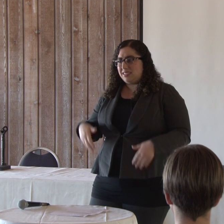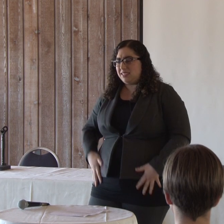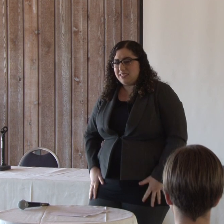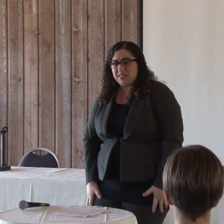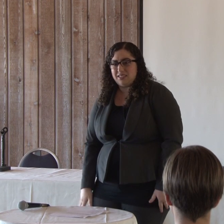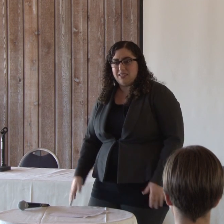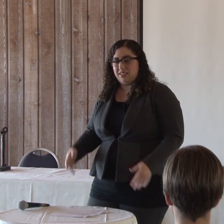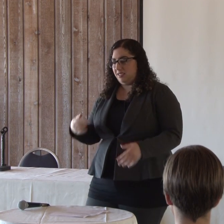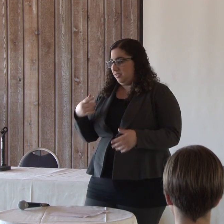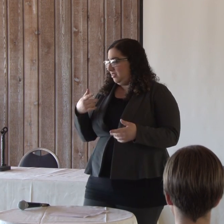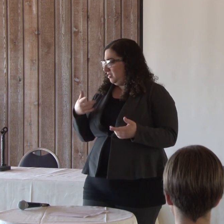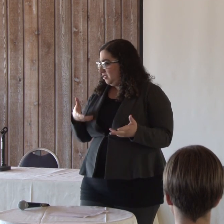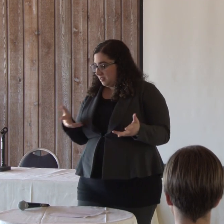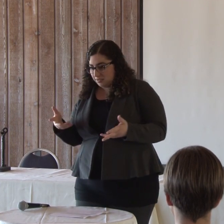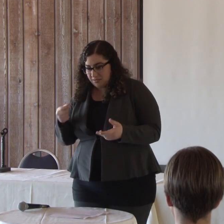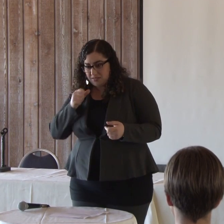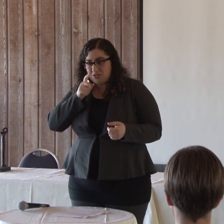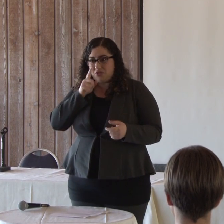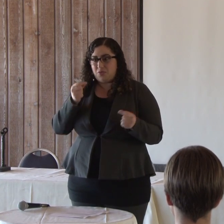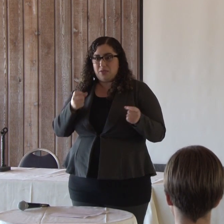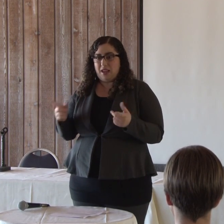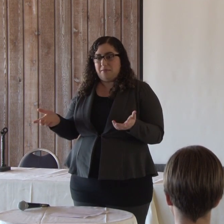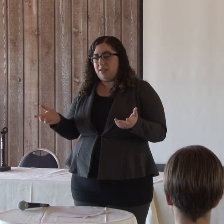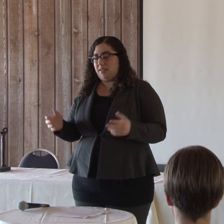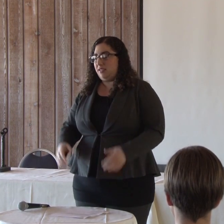I didn't even know what was going on with my own medical condition. I didn't